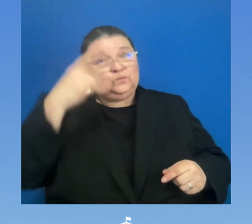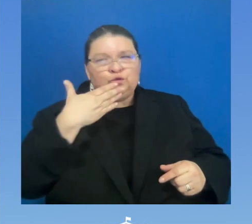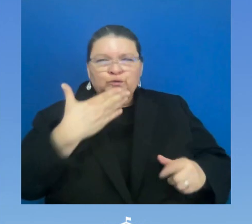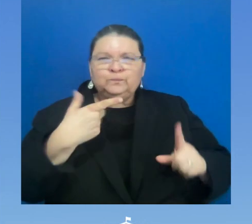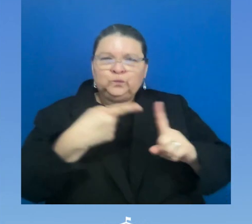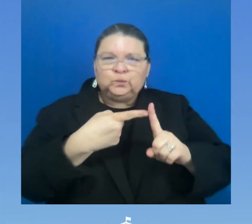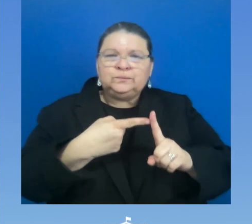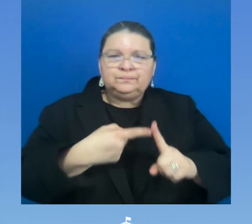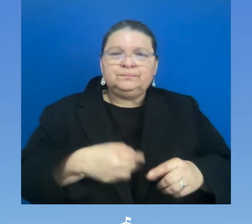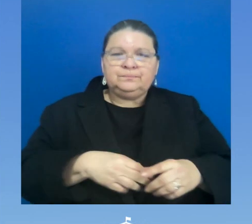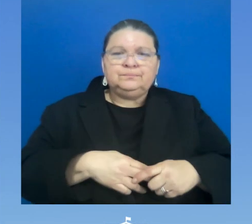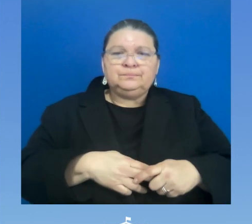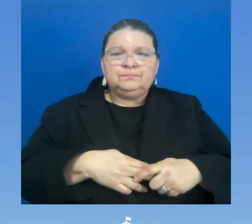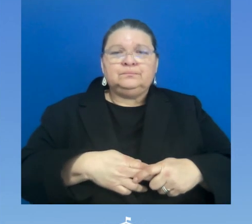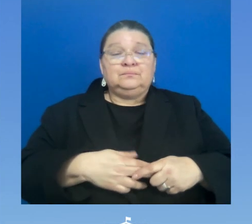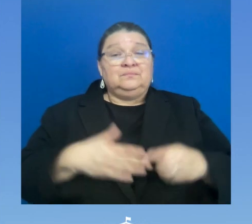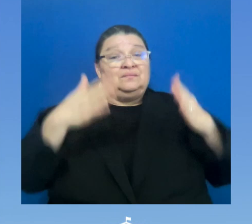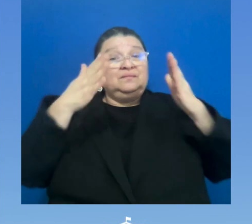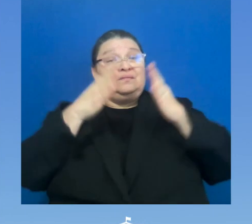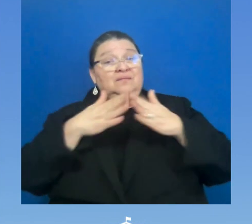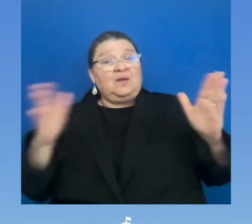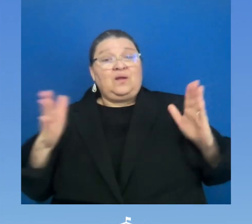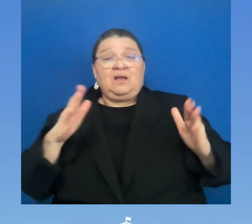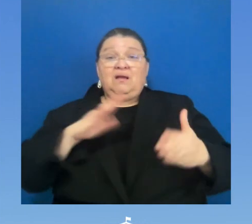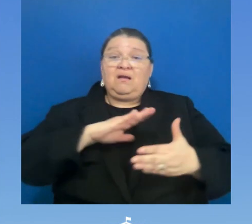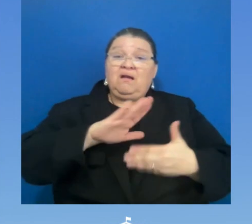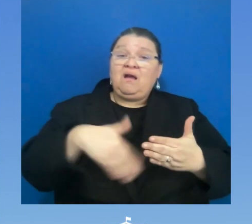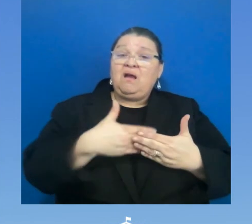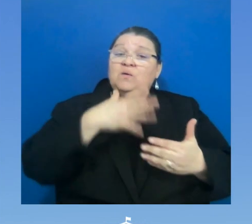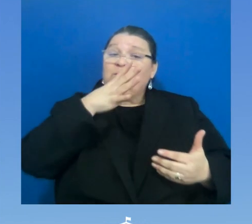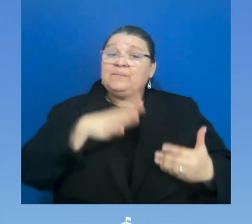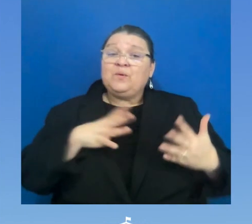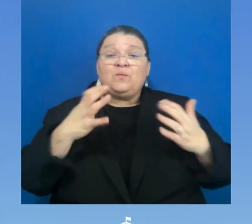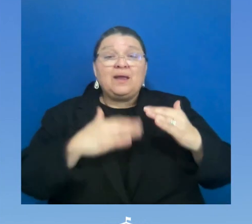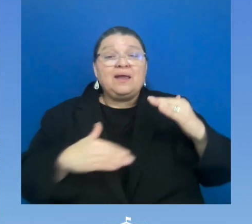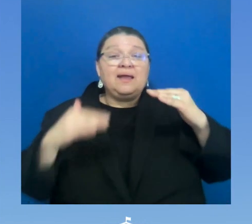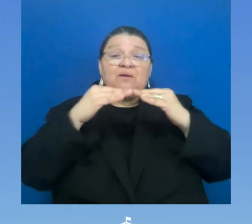in any industry or in any employment setting,